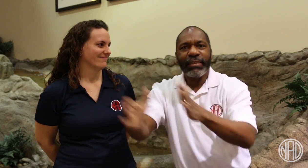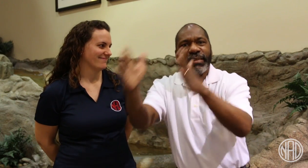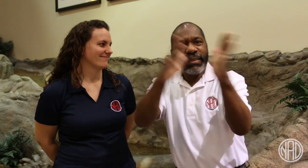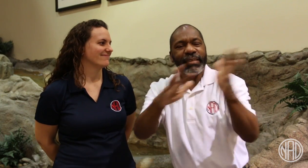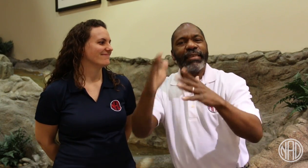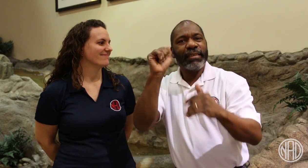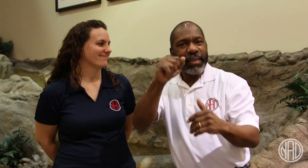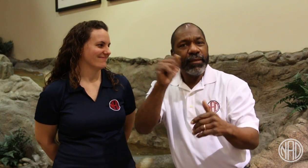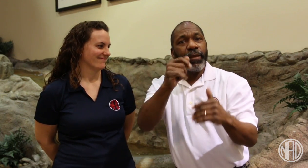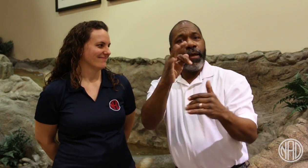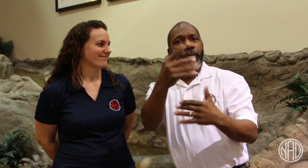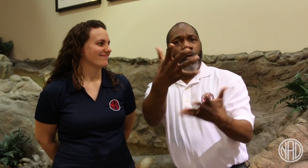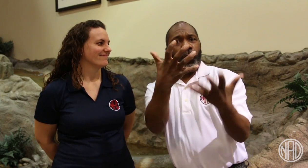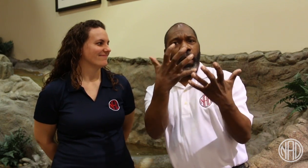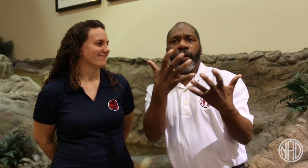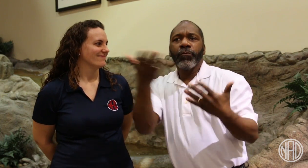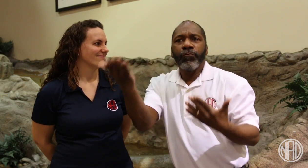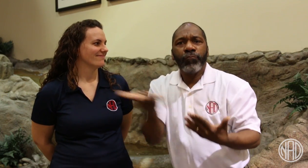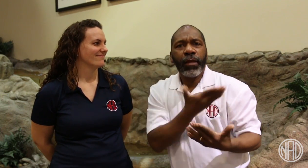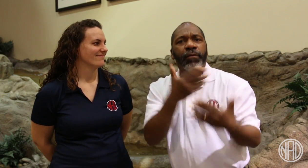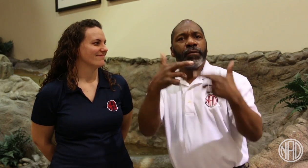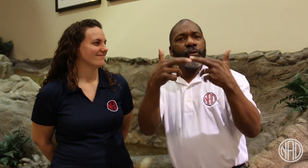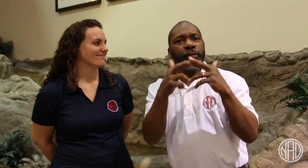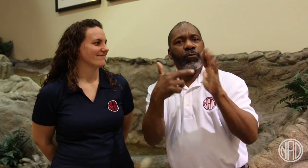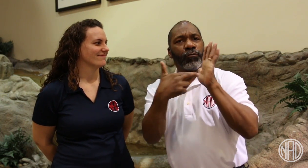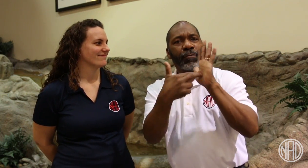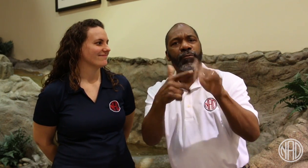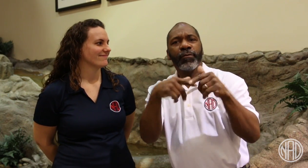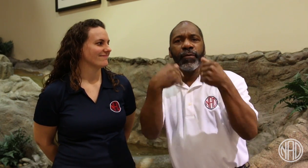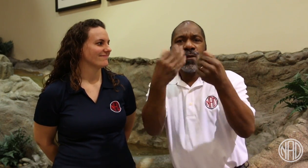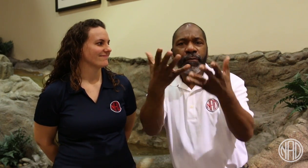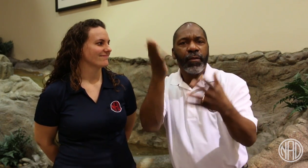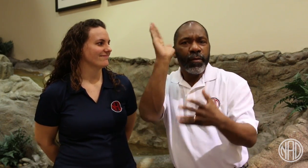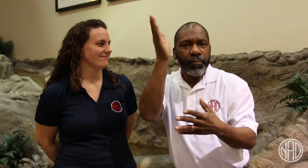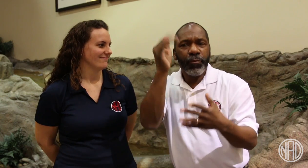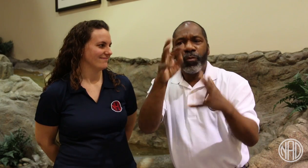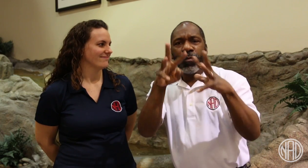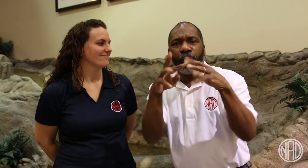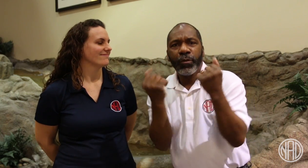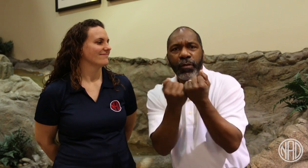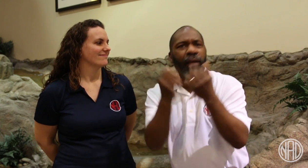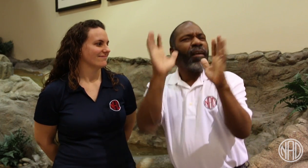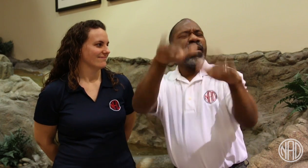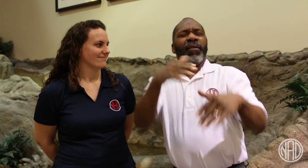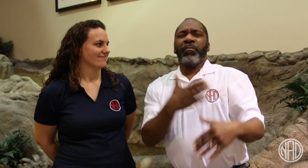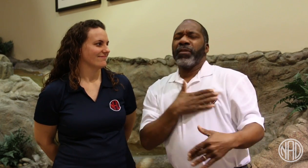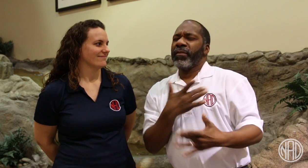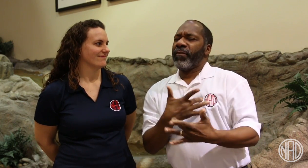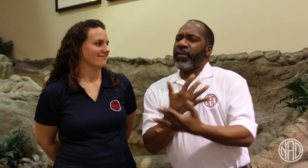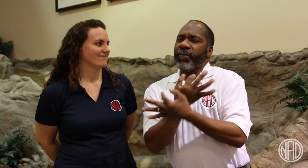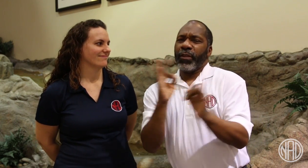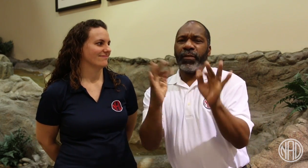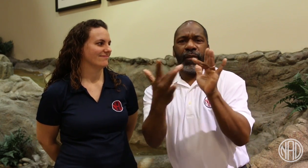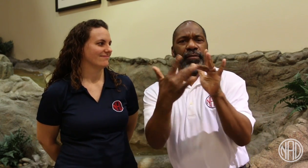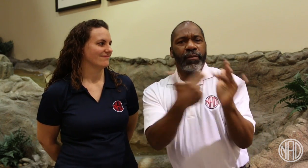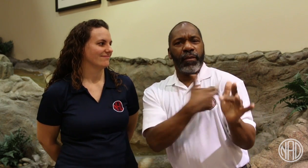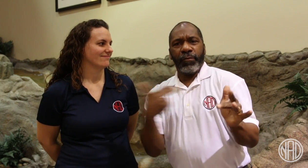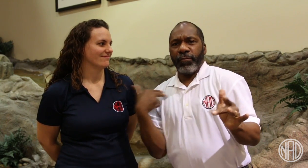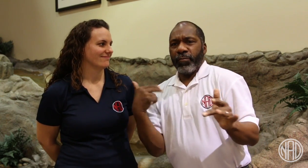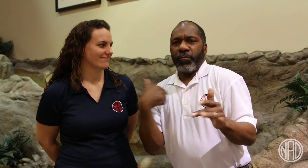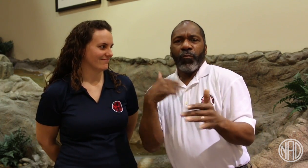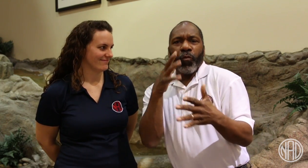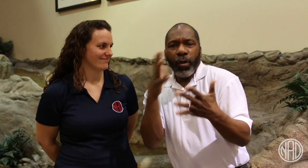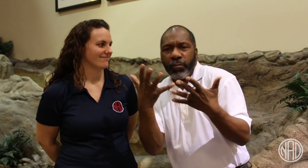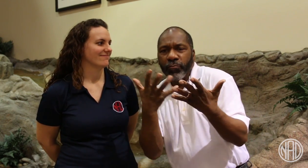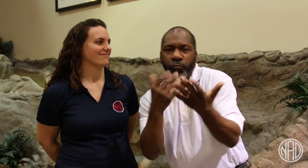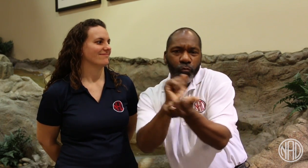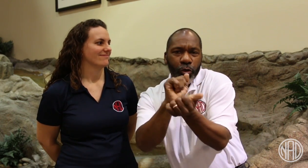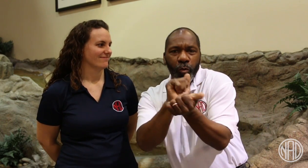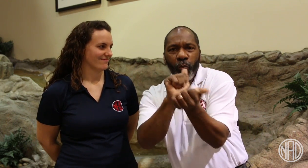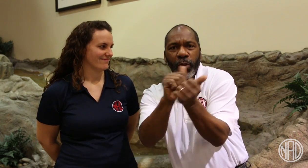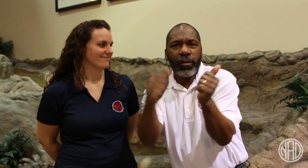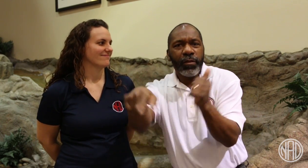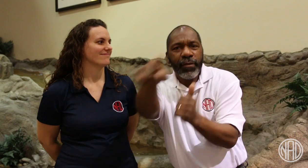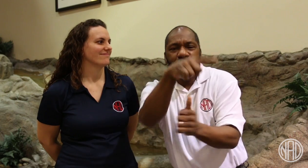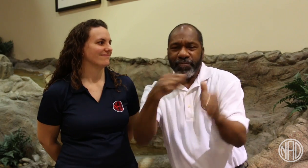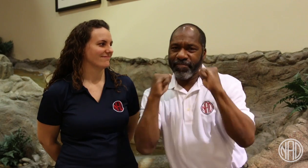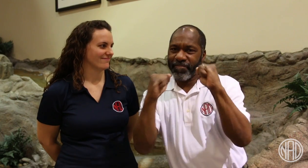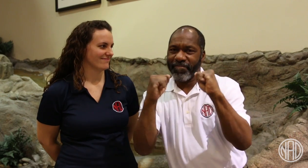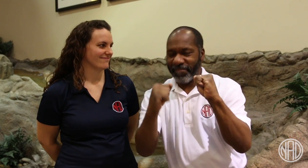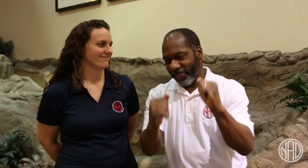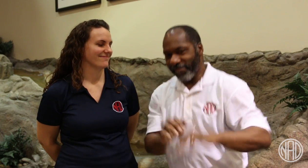If you're interested in inviting us to present at your Conference, please let us know!